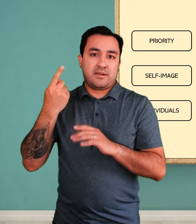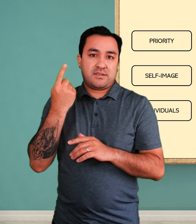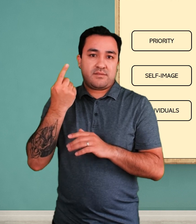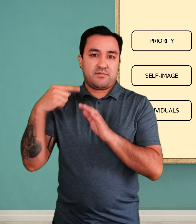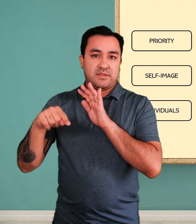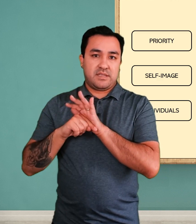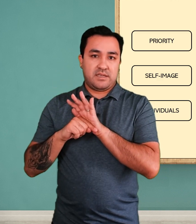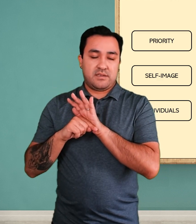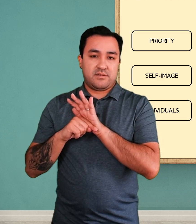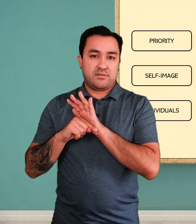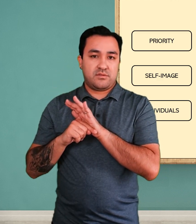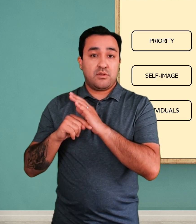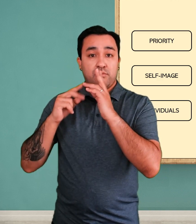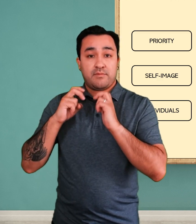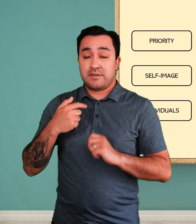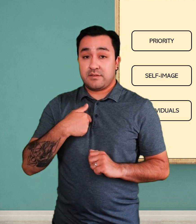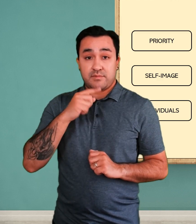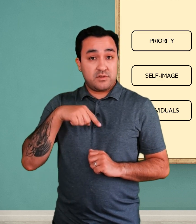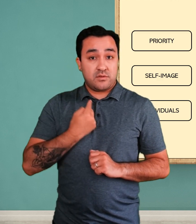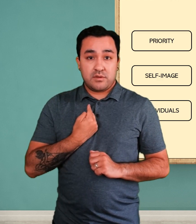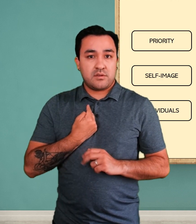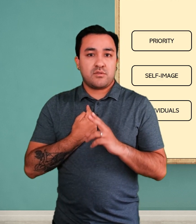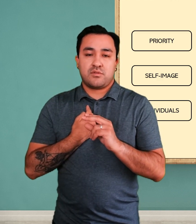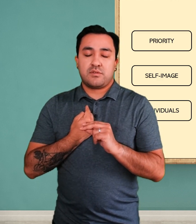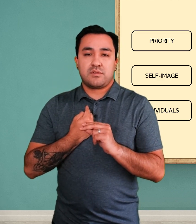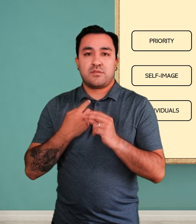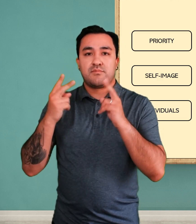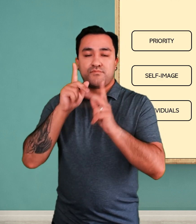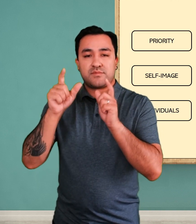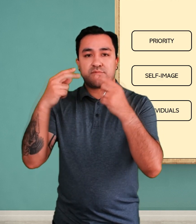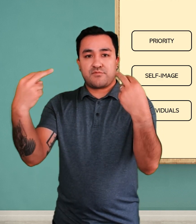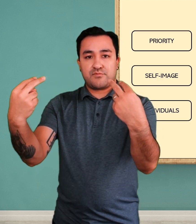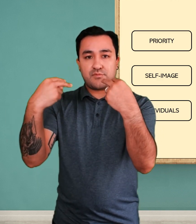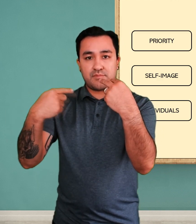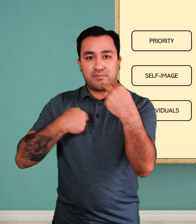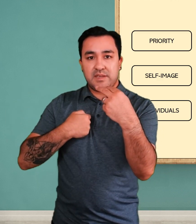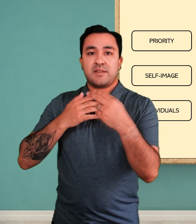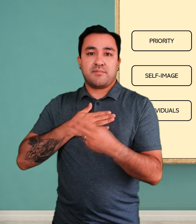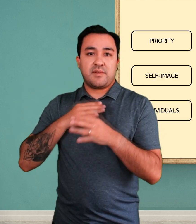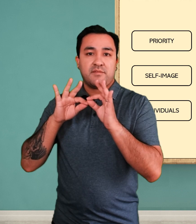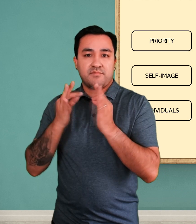people who are close to them. In individualistic cultures, the opposite is usually true.